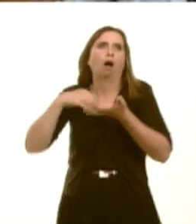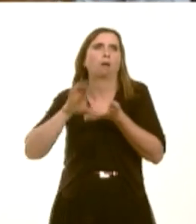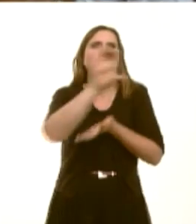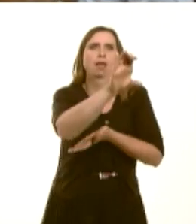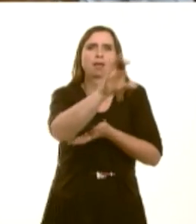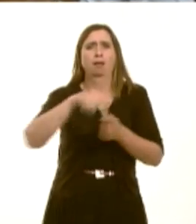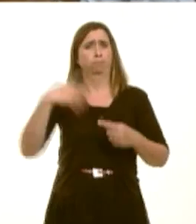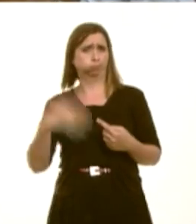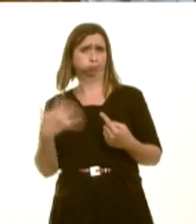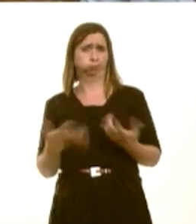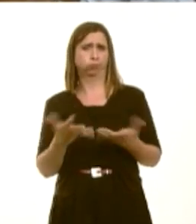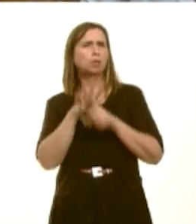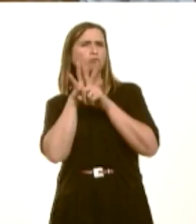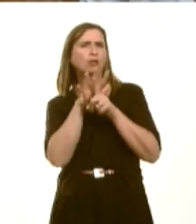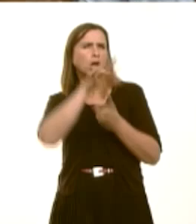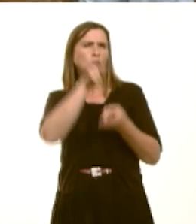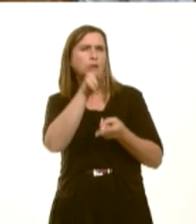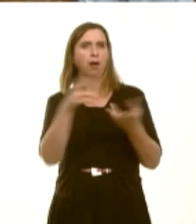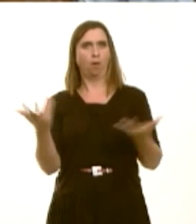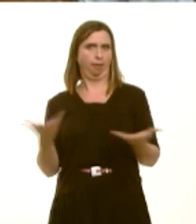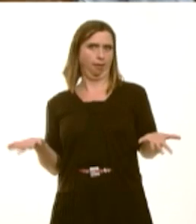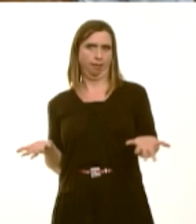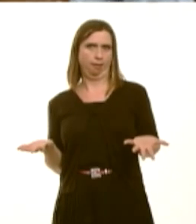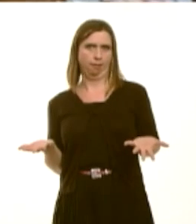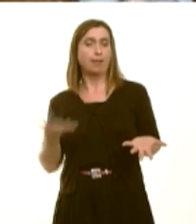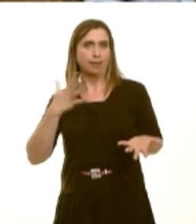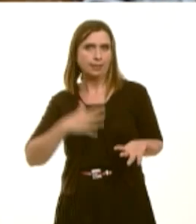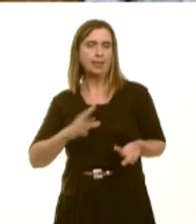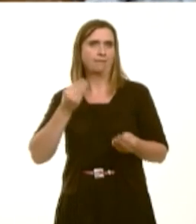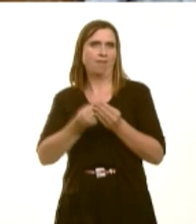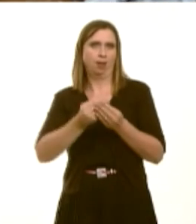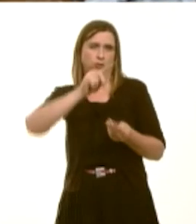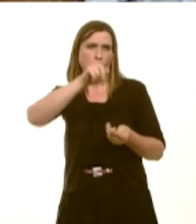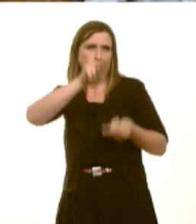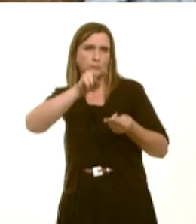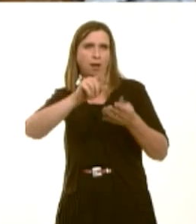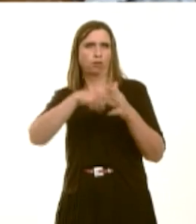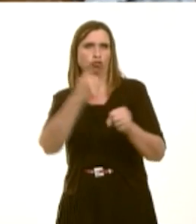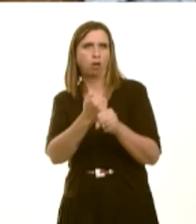That financial discipline isnít there. And of course itís important to make sure that